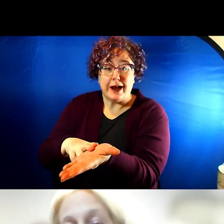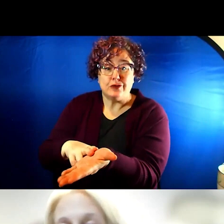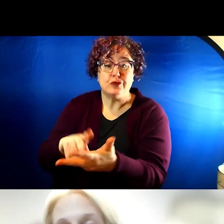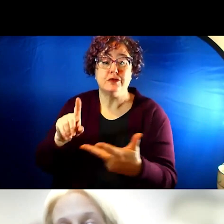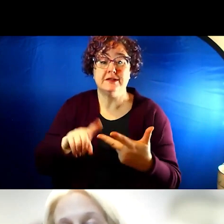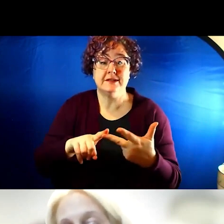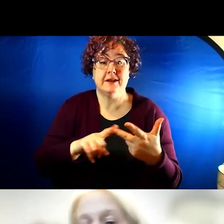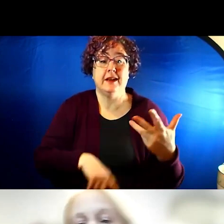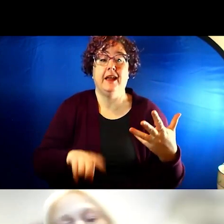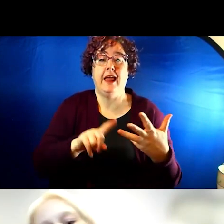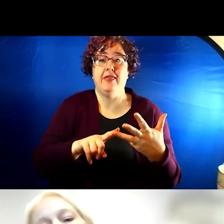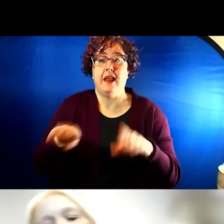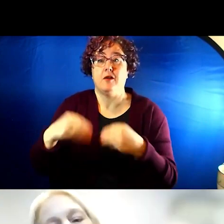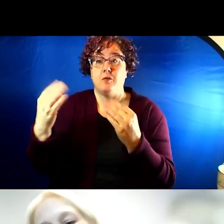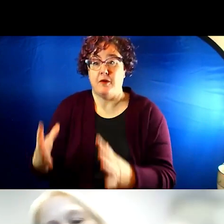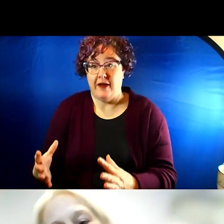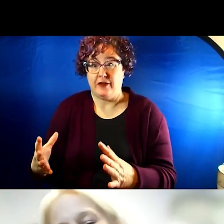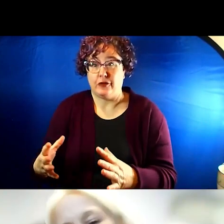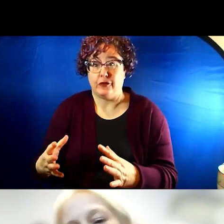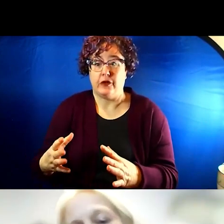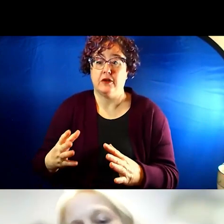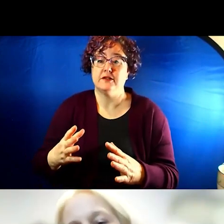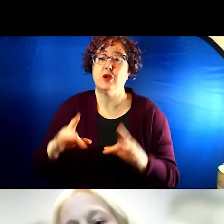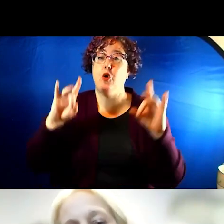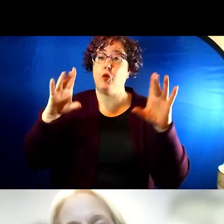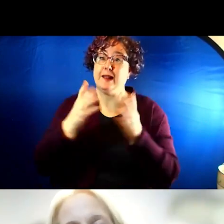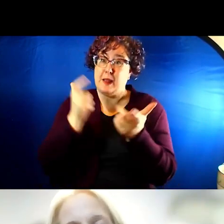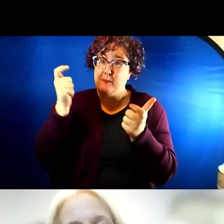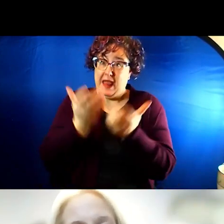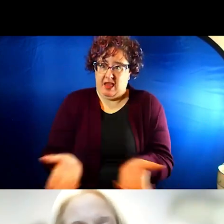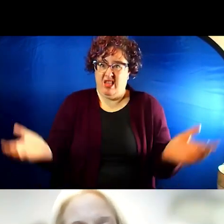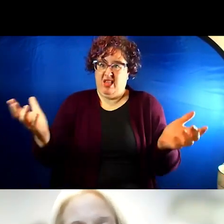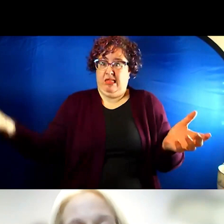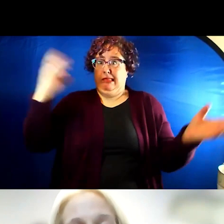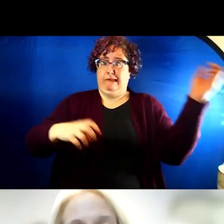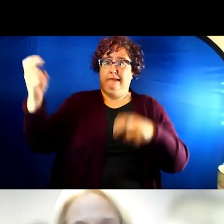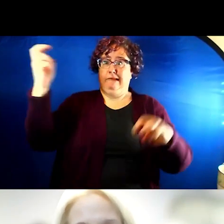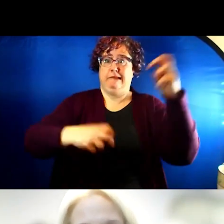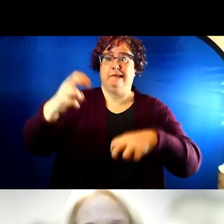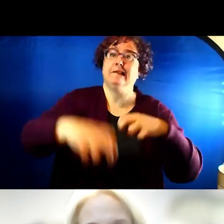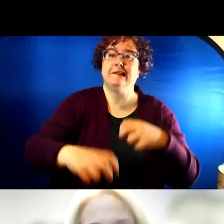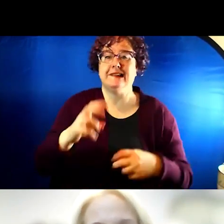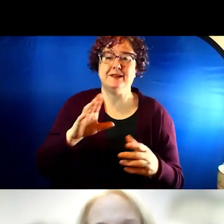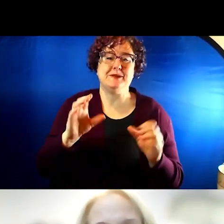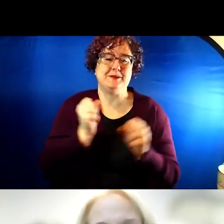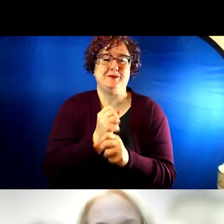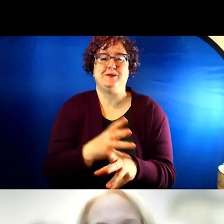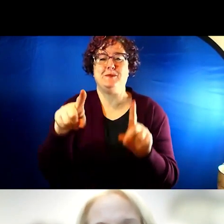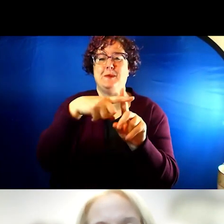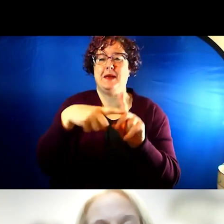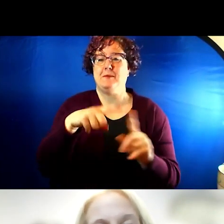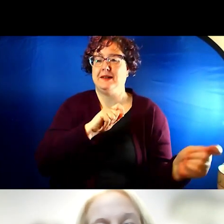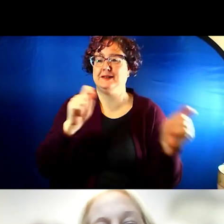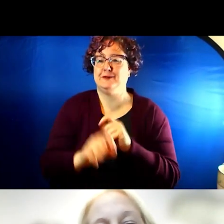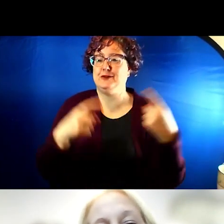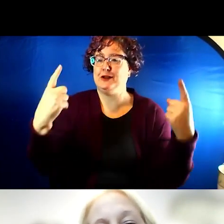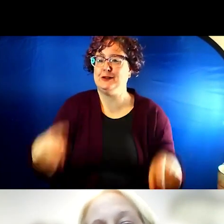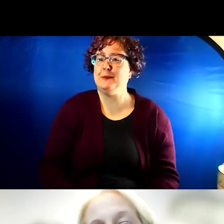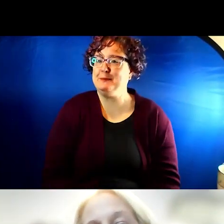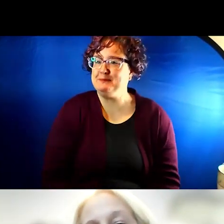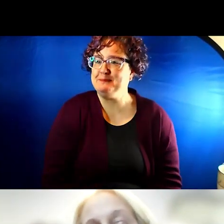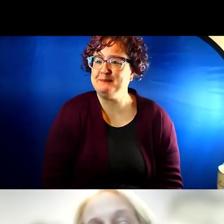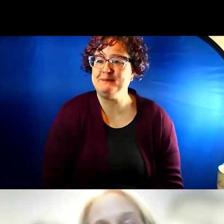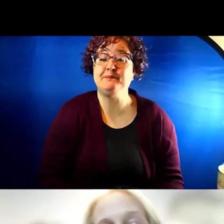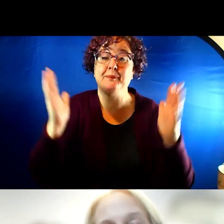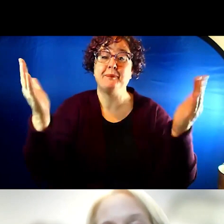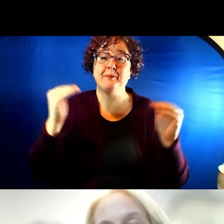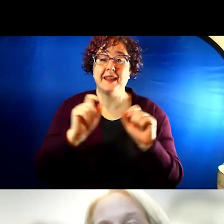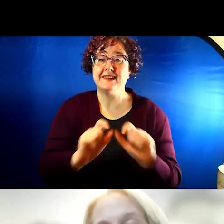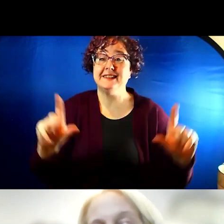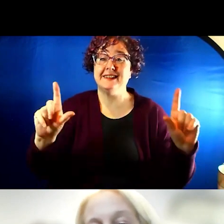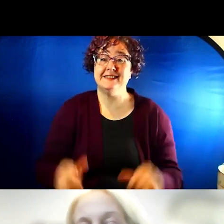SO AS A BIG GOAT, WE HAVE TO ALL GET IN TO MAKE BIG CHANGE HAPPEN